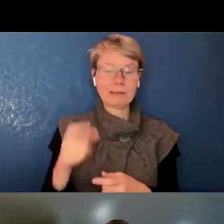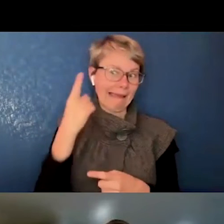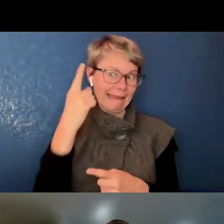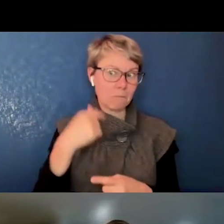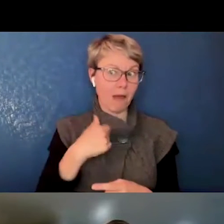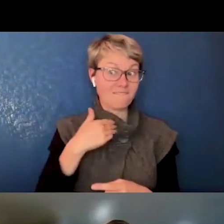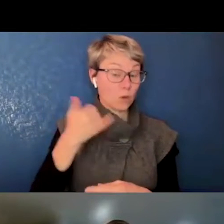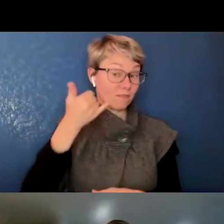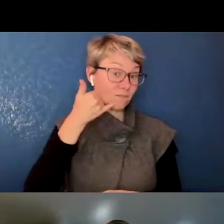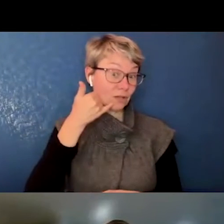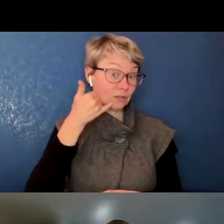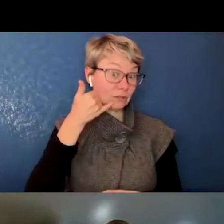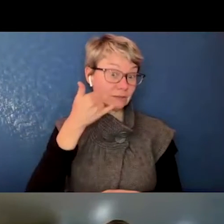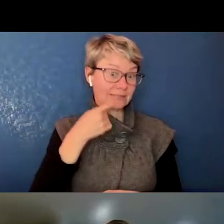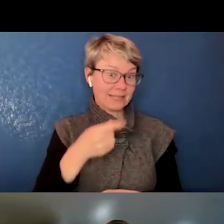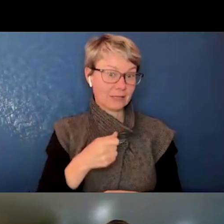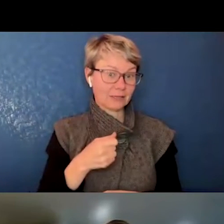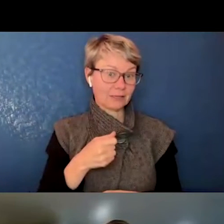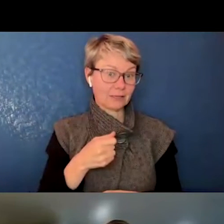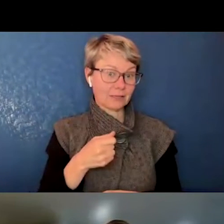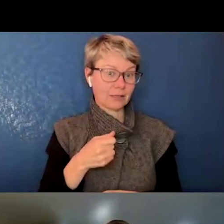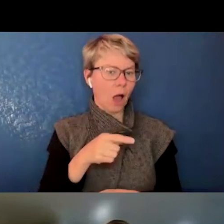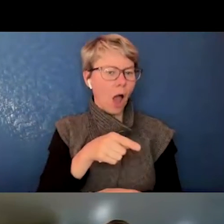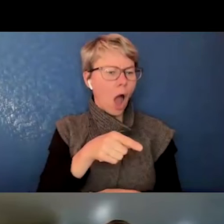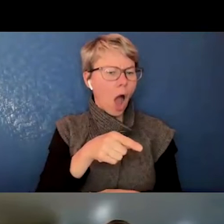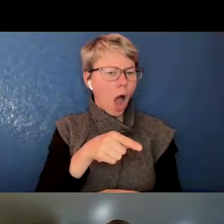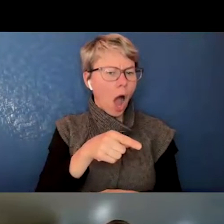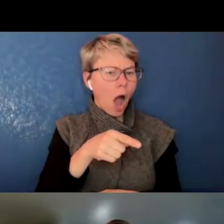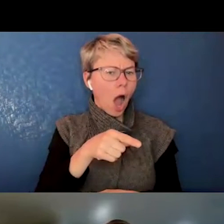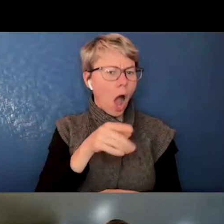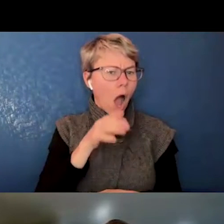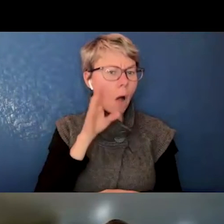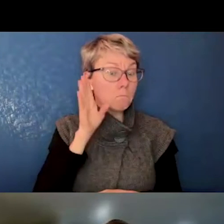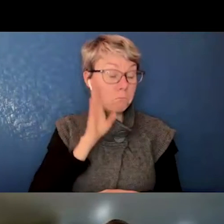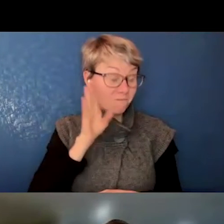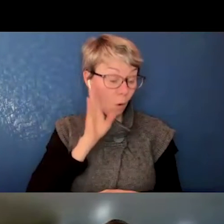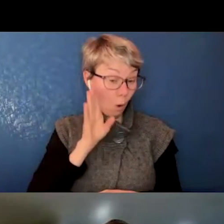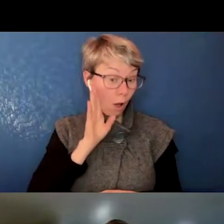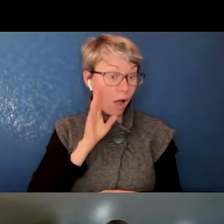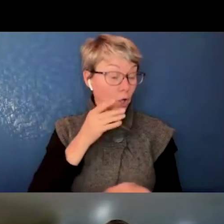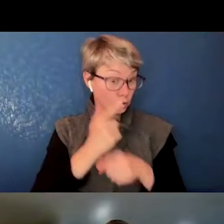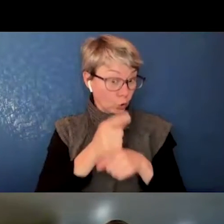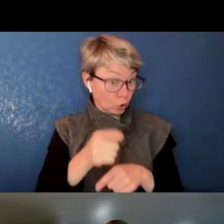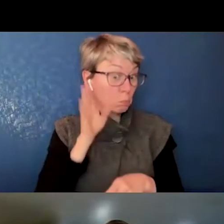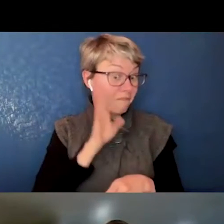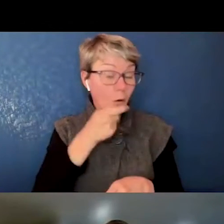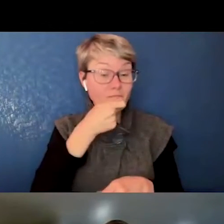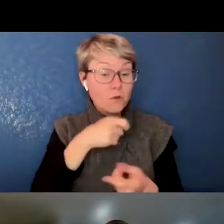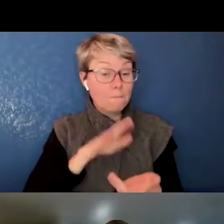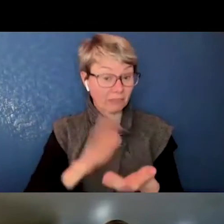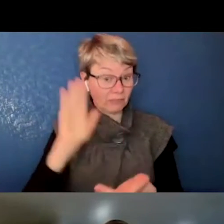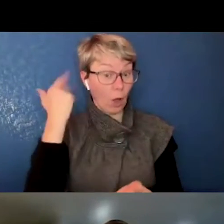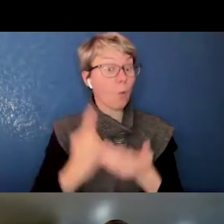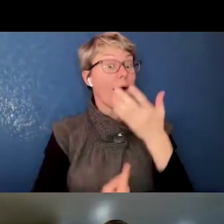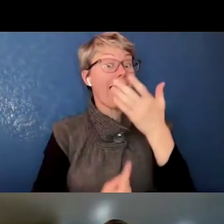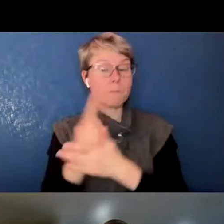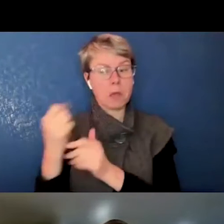and uh told me that uh I assisted them escape a DV uh situation some months prior um so when I went